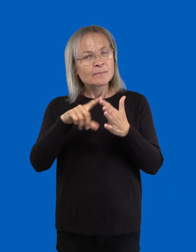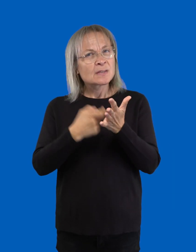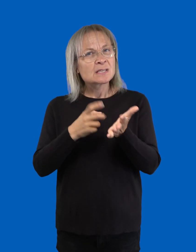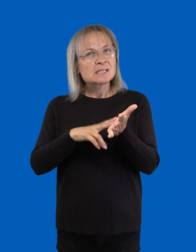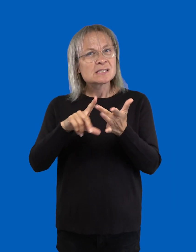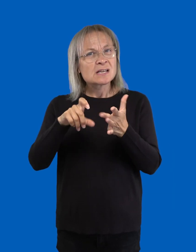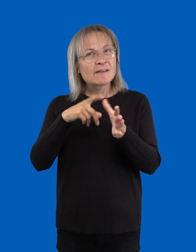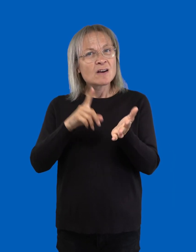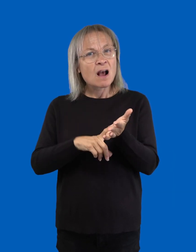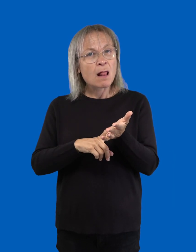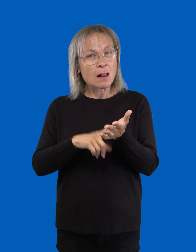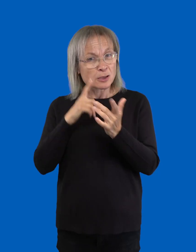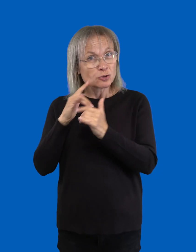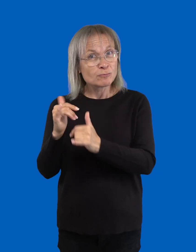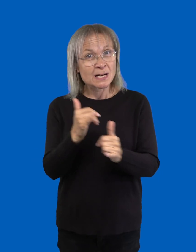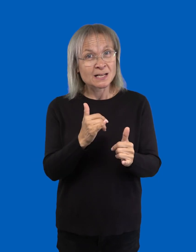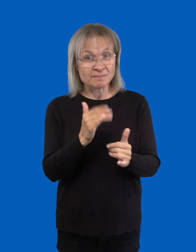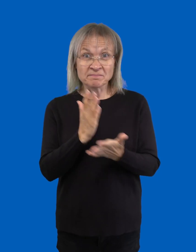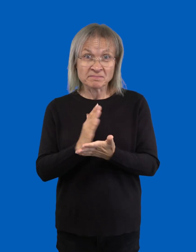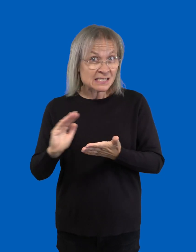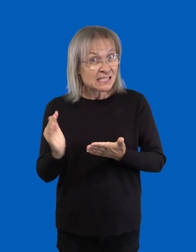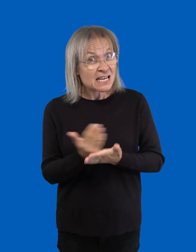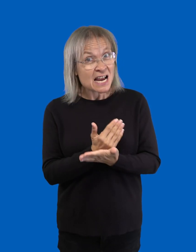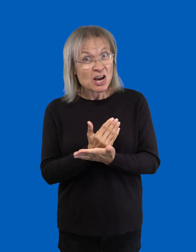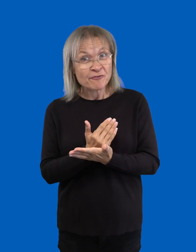Cervical screening saves thousands of lives each year in the UK.